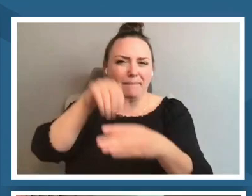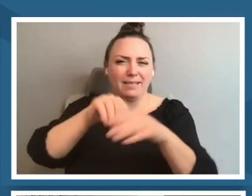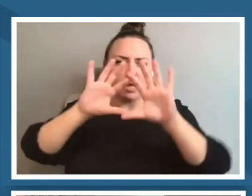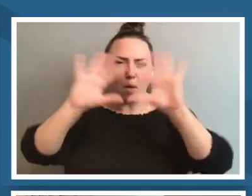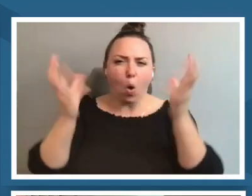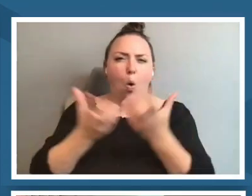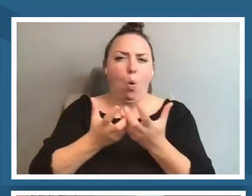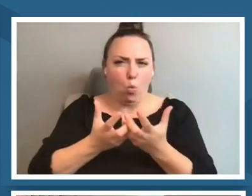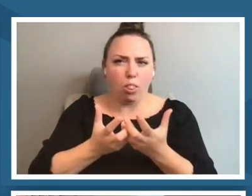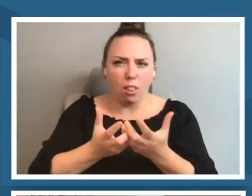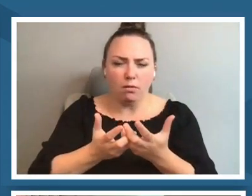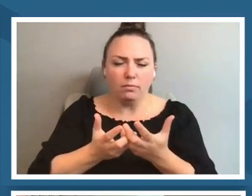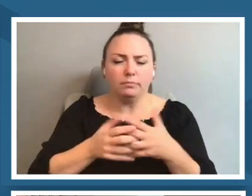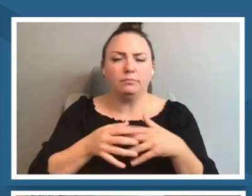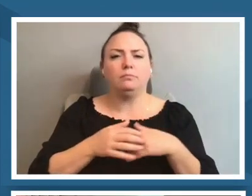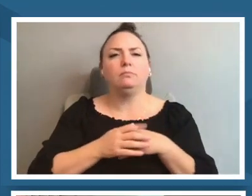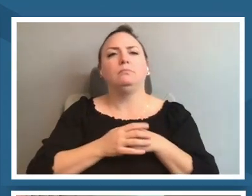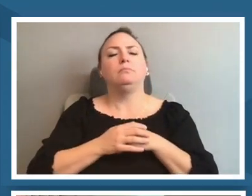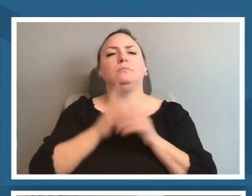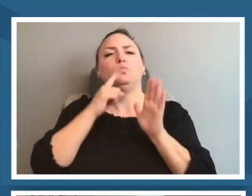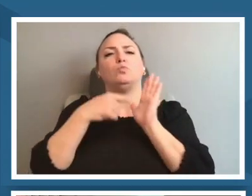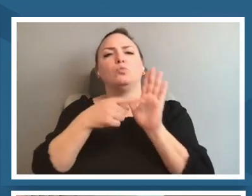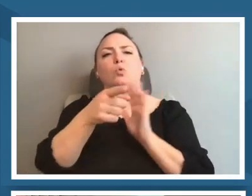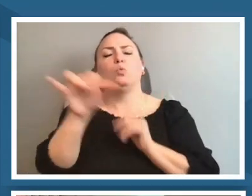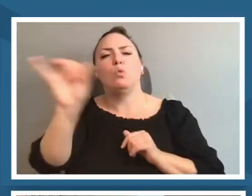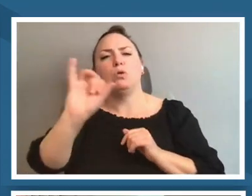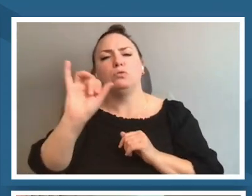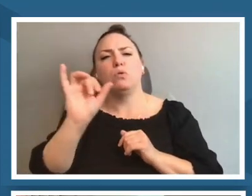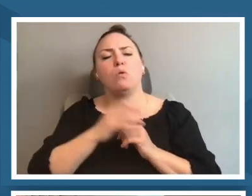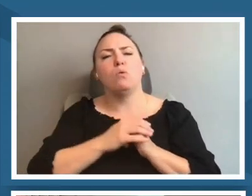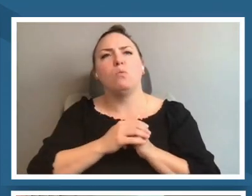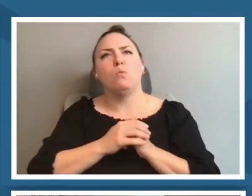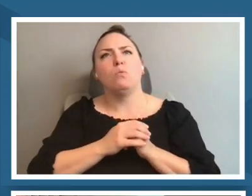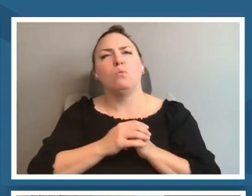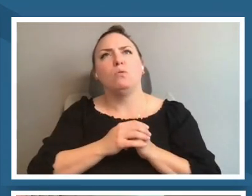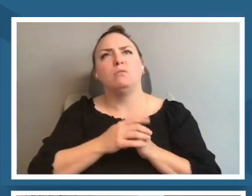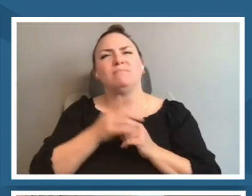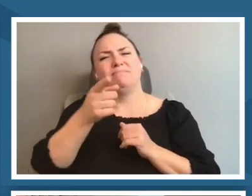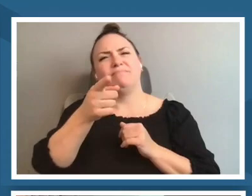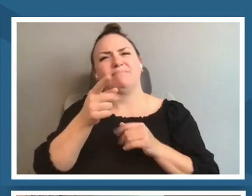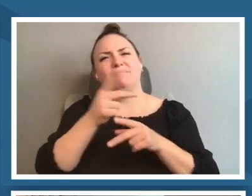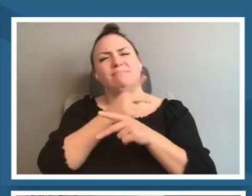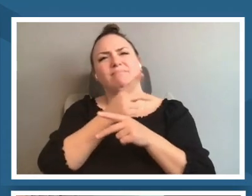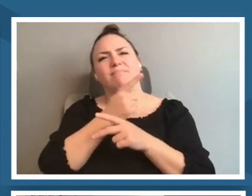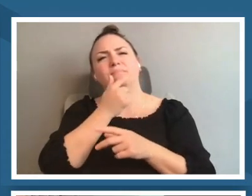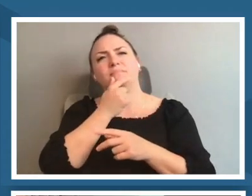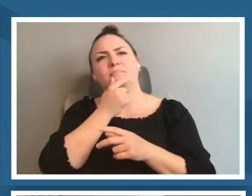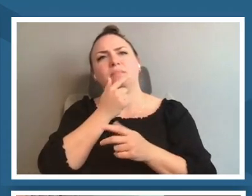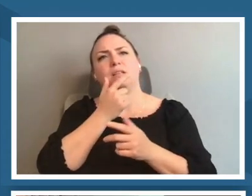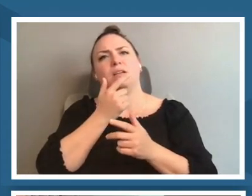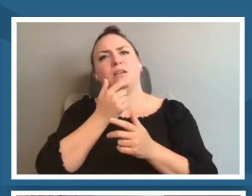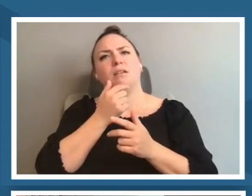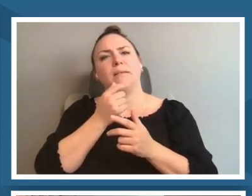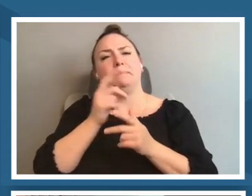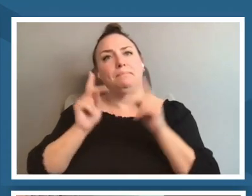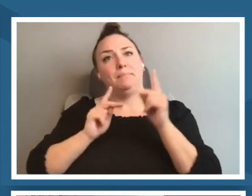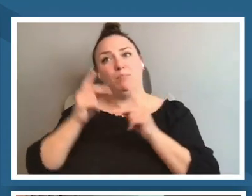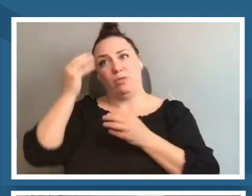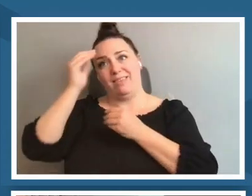will show you is that also gets you to think unsettle what people think